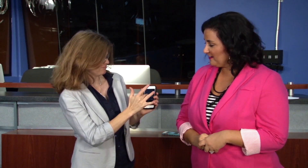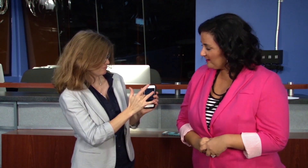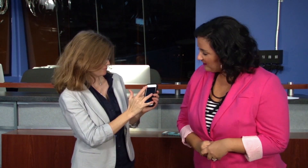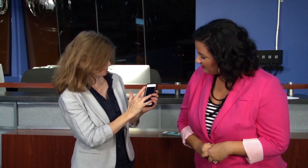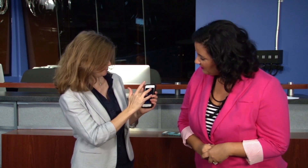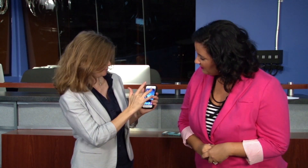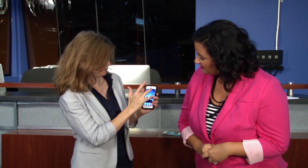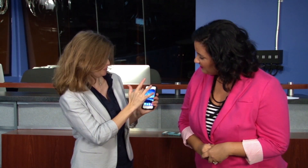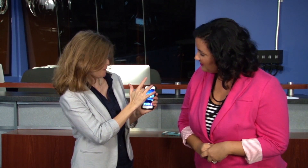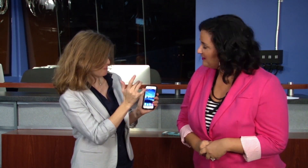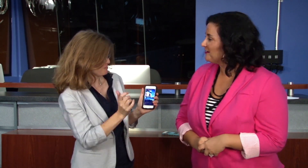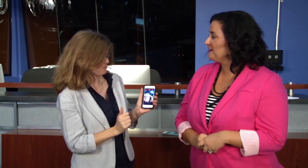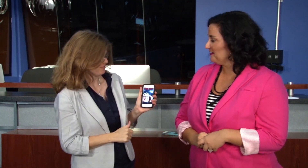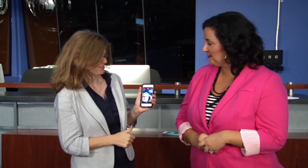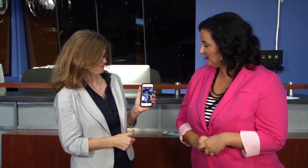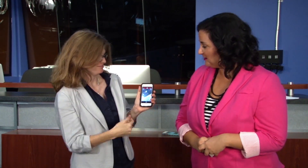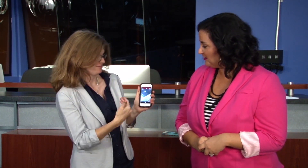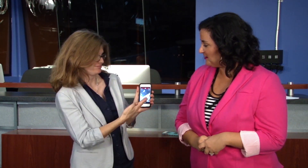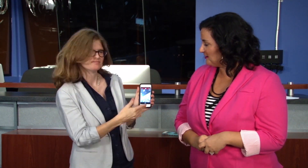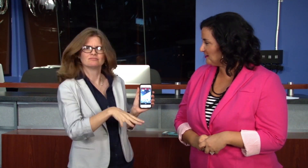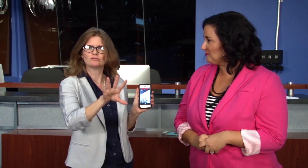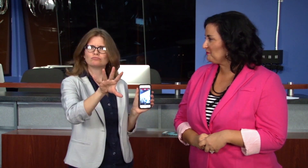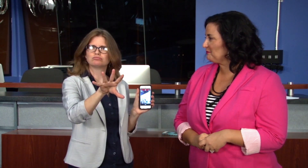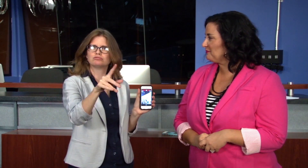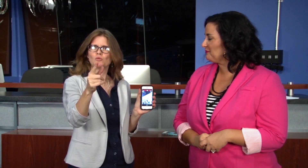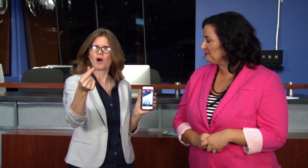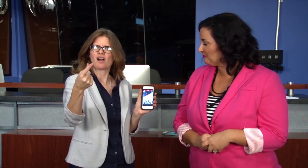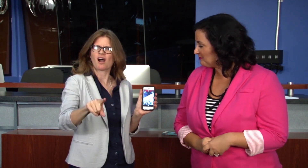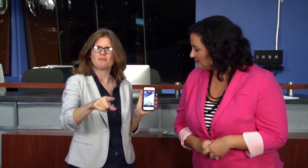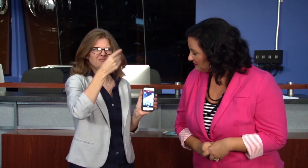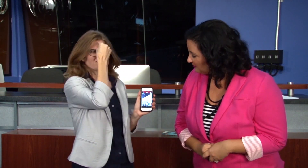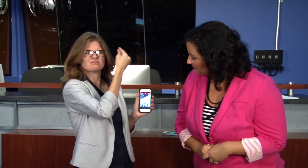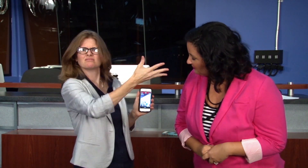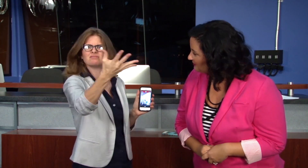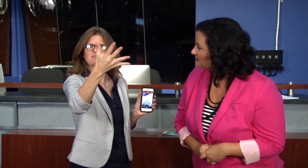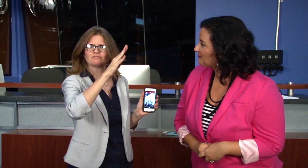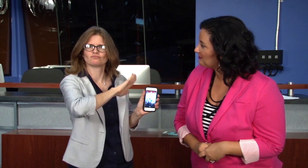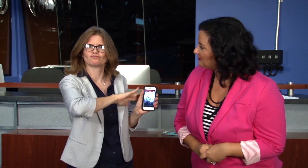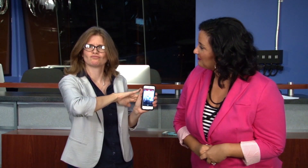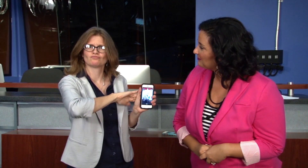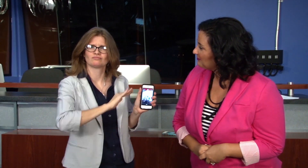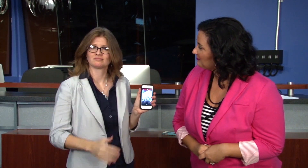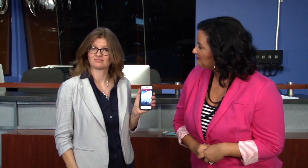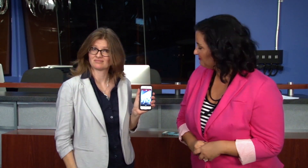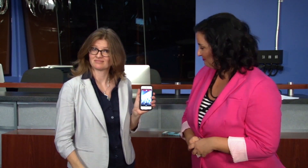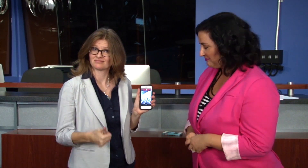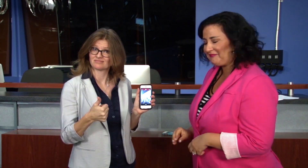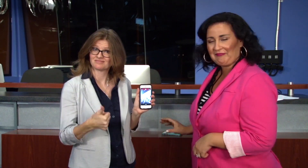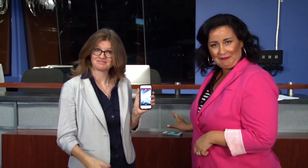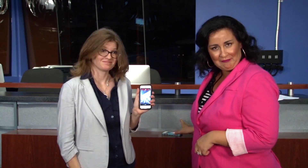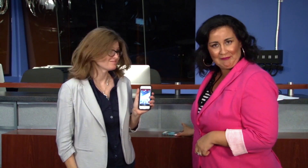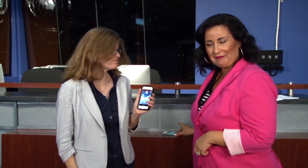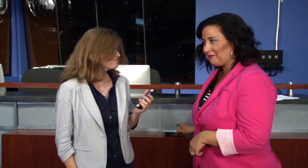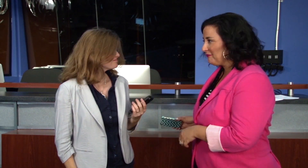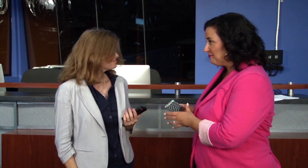you to share your GPS location with others and stream video of potential incidents.